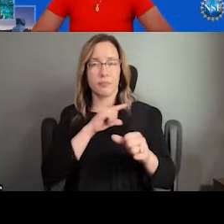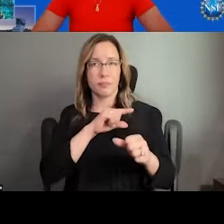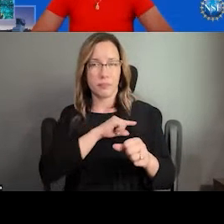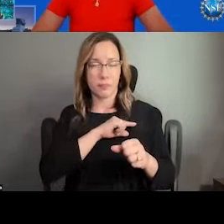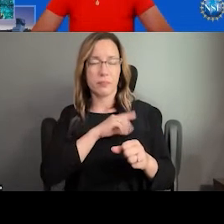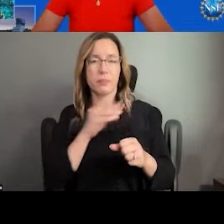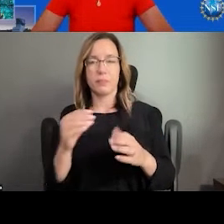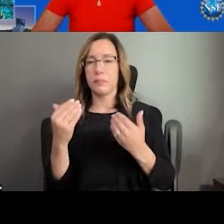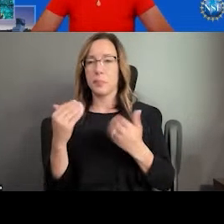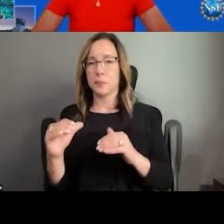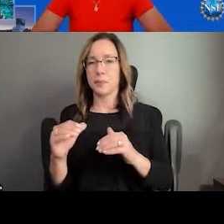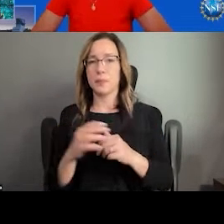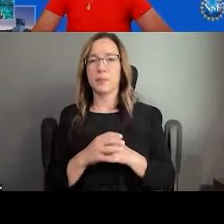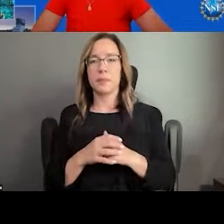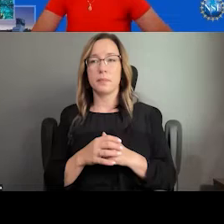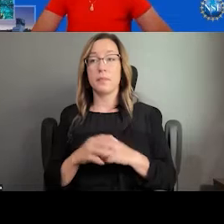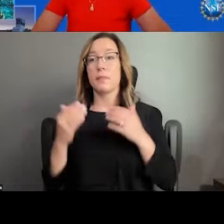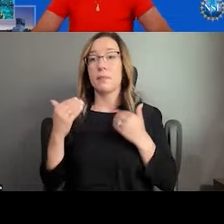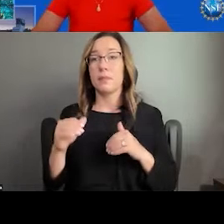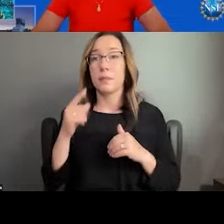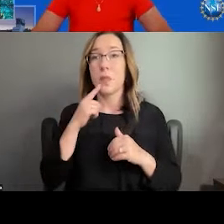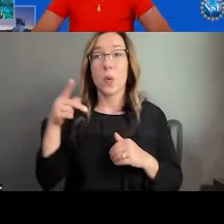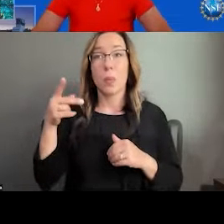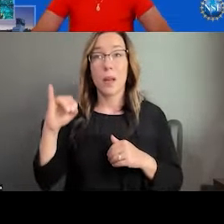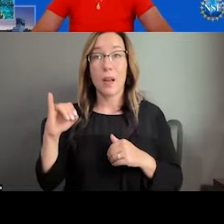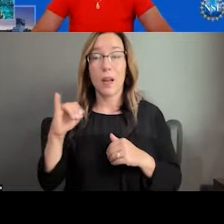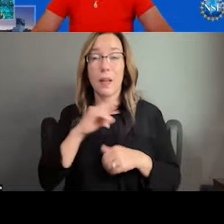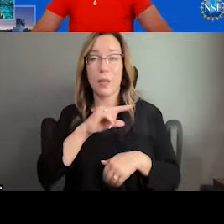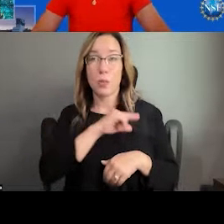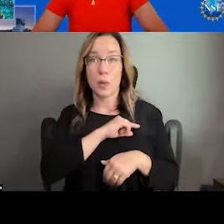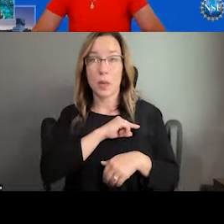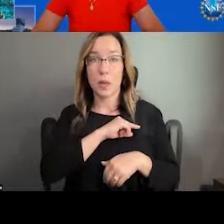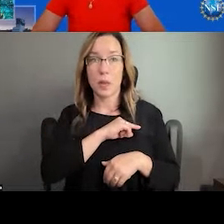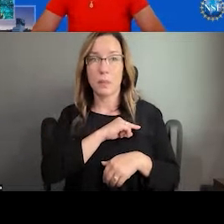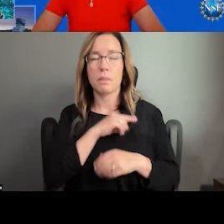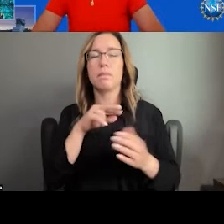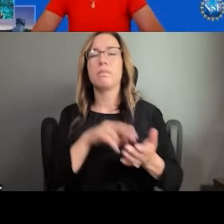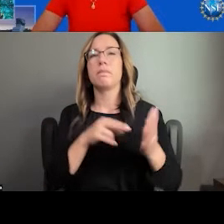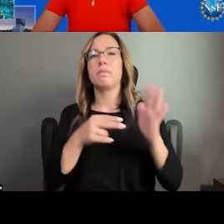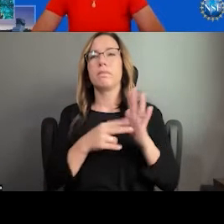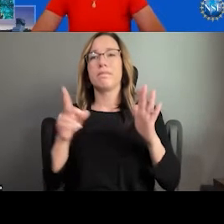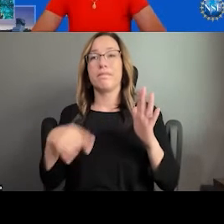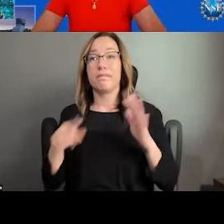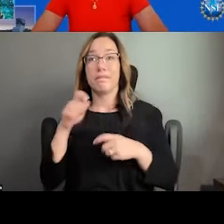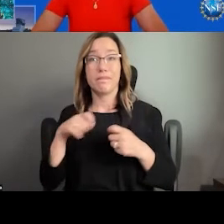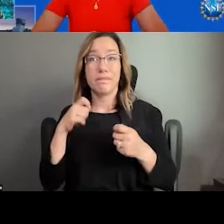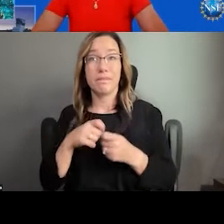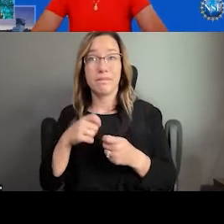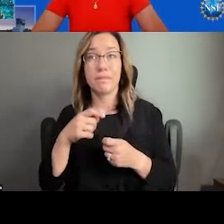are limits on PI eligibility. This is when they specifically put parameters on